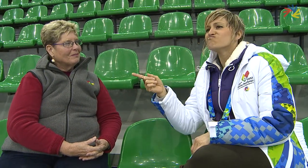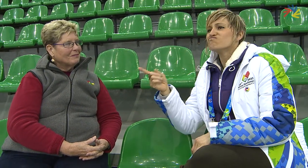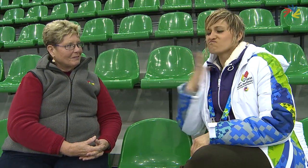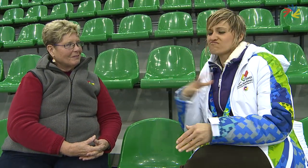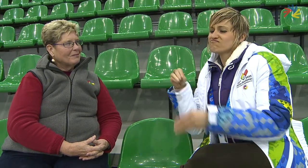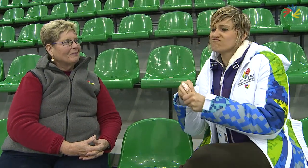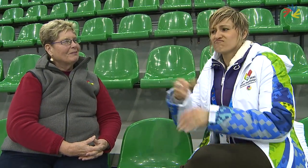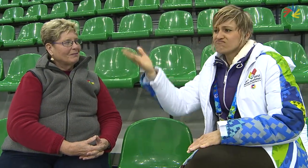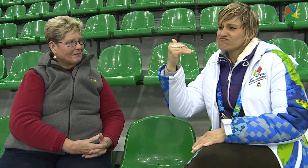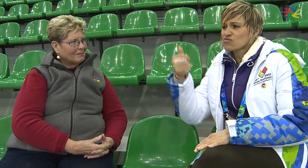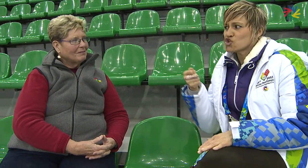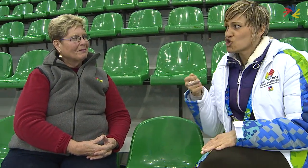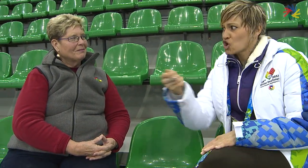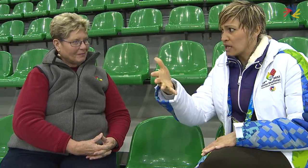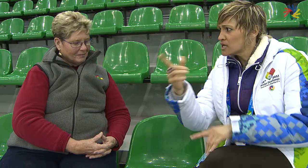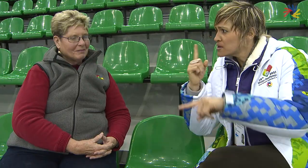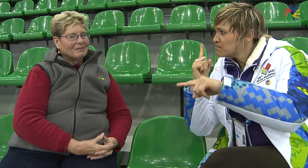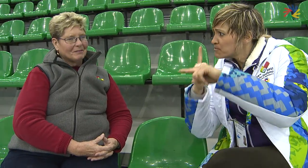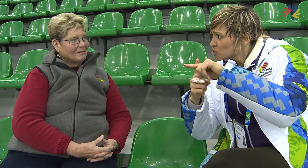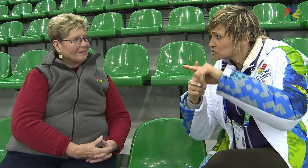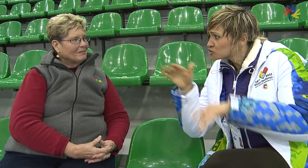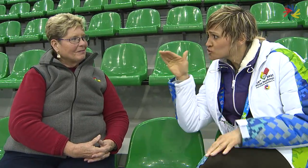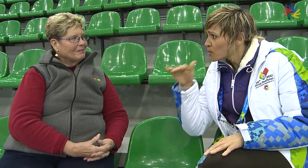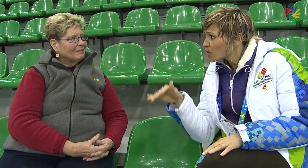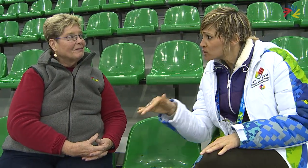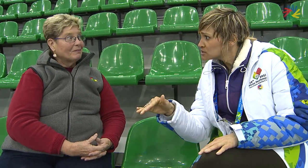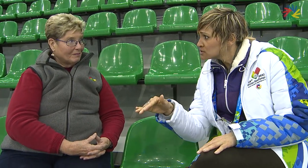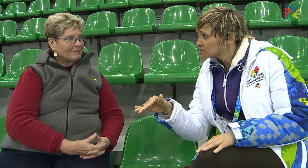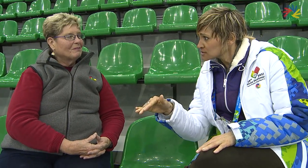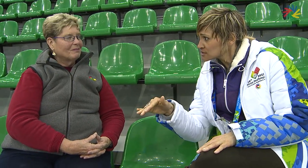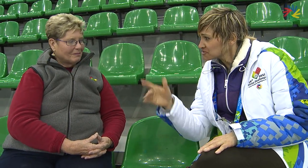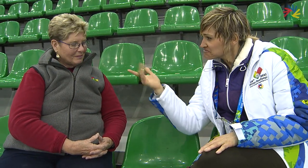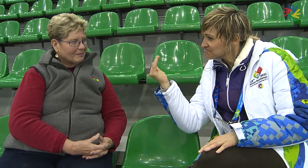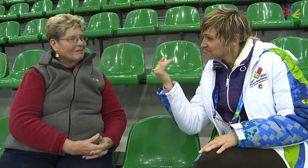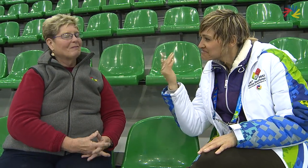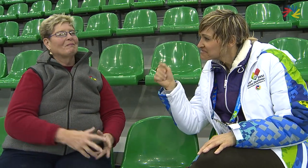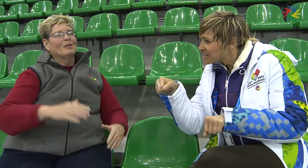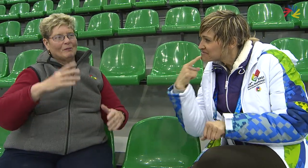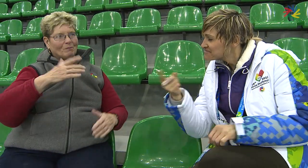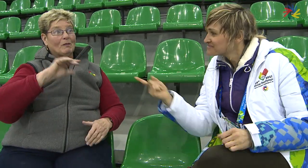how did you come to decide to have the curling competition and the snowboarding competition become a part of the official program? Can you tell us more about this?